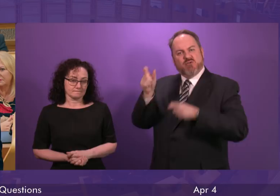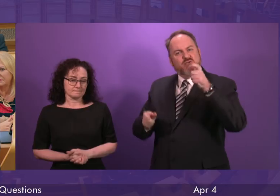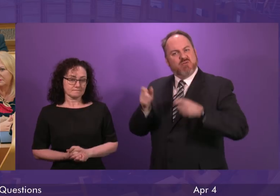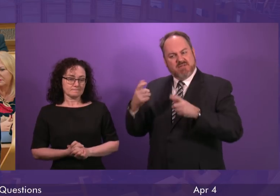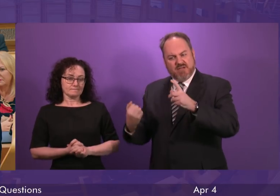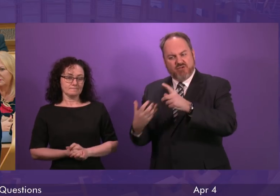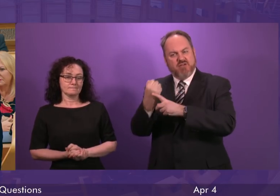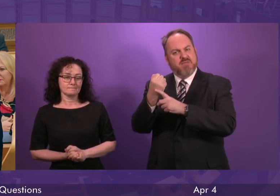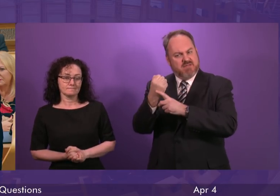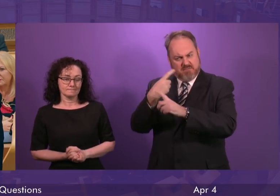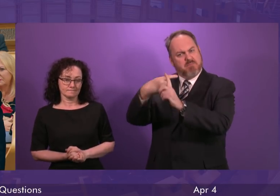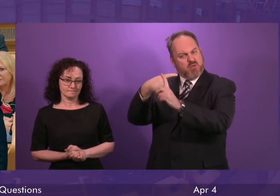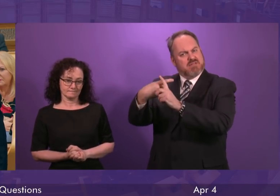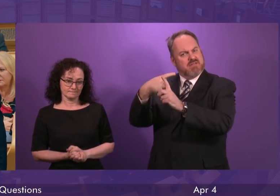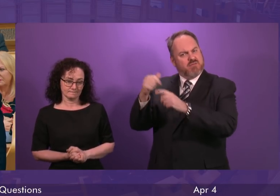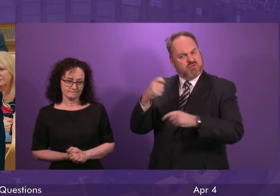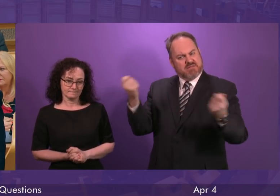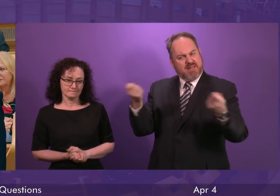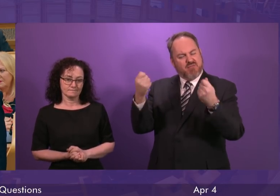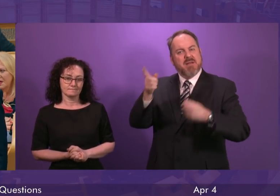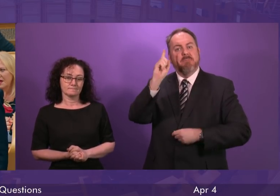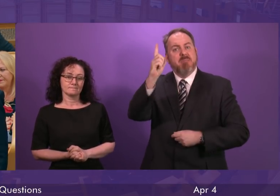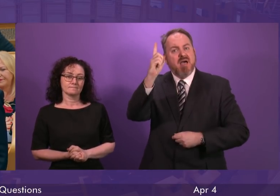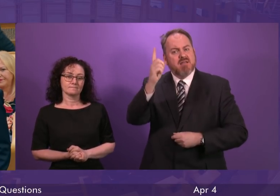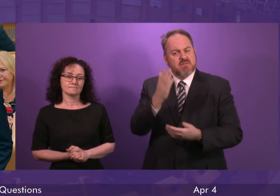be celebrated, but my question is about the breadth of subjects that students can take